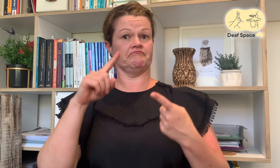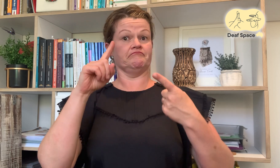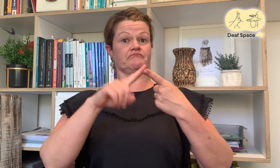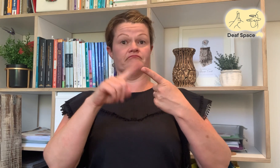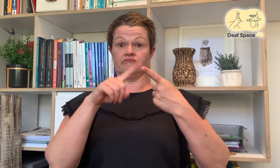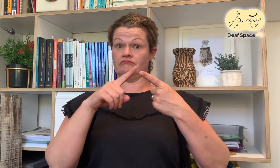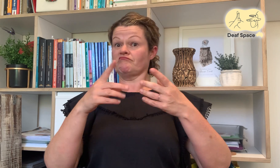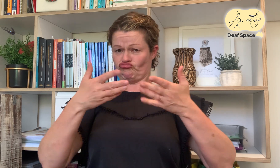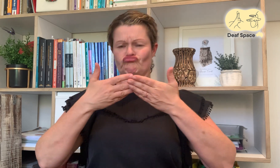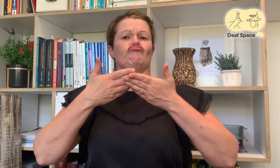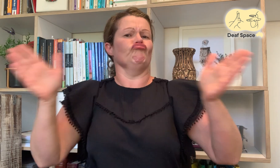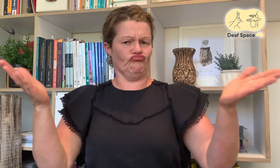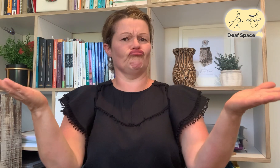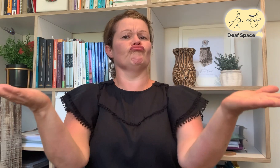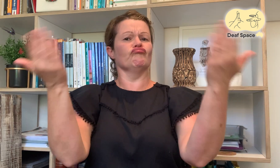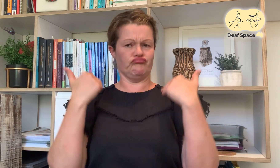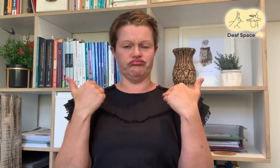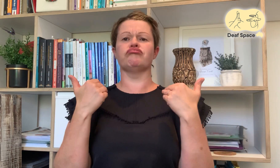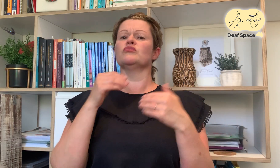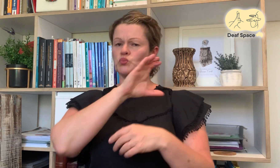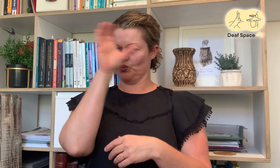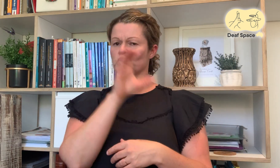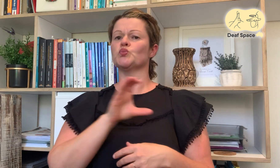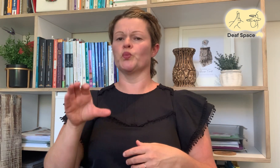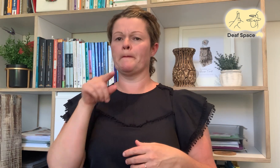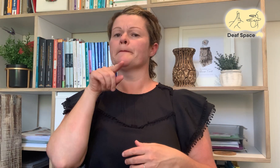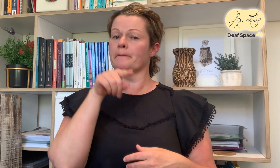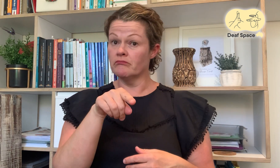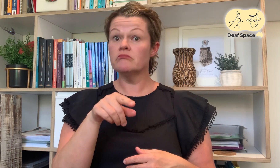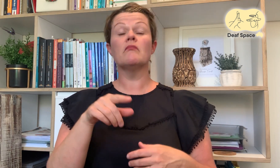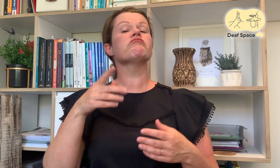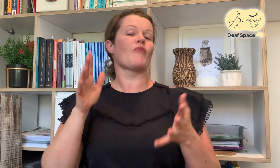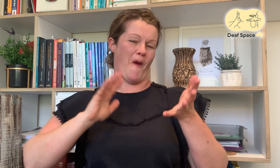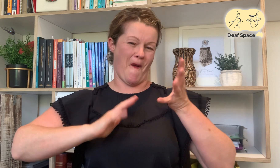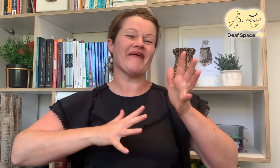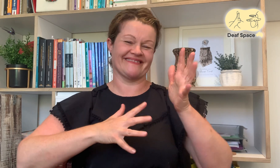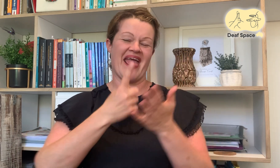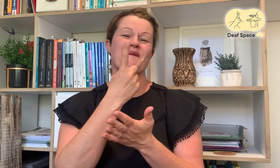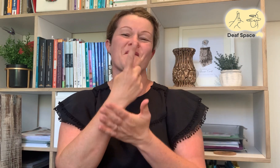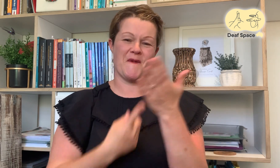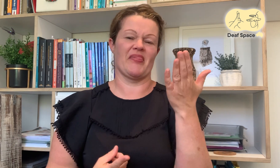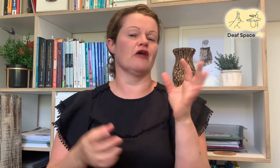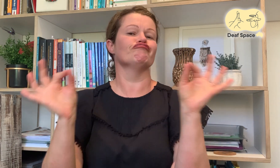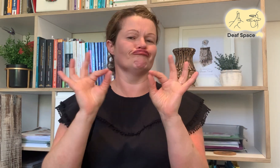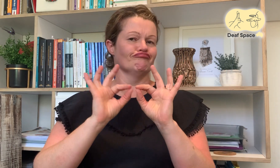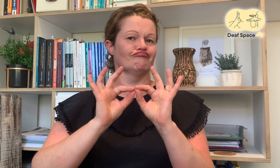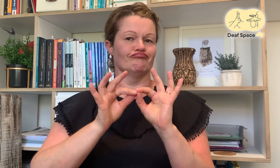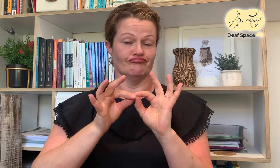The first is a general workshop, on Zoom, and this one will be held in Auslan only, without interpreters.